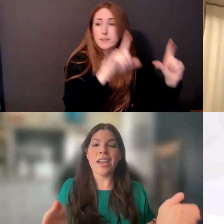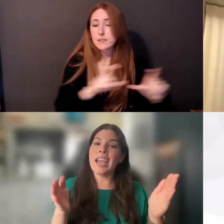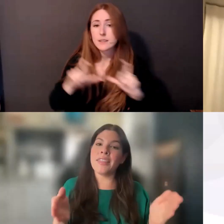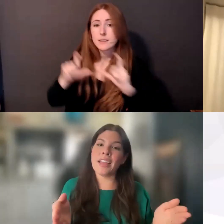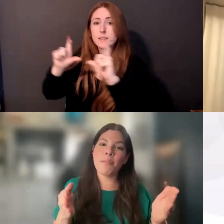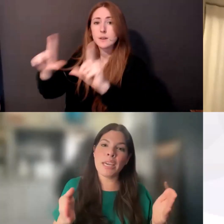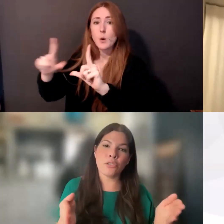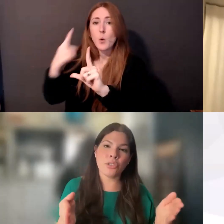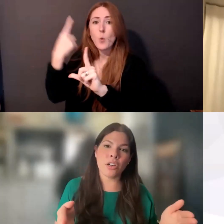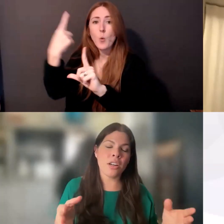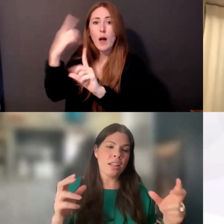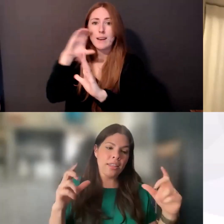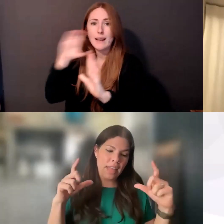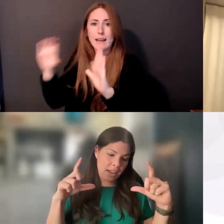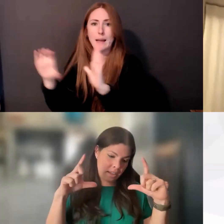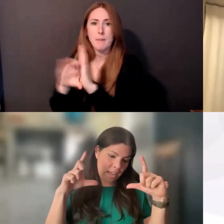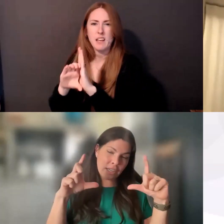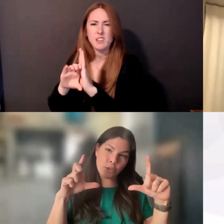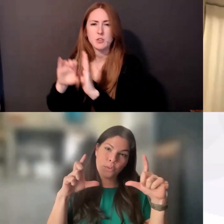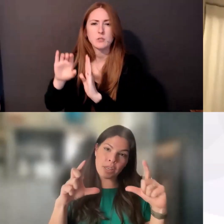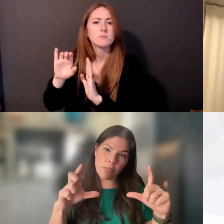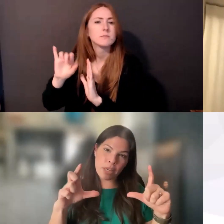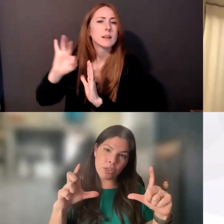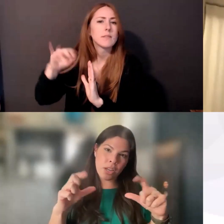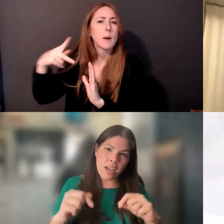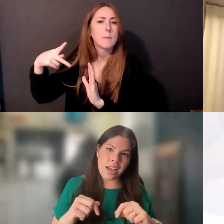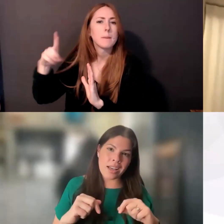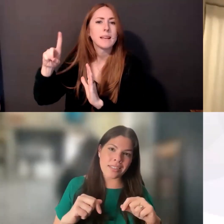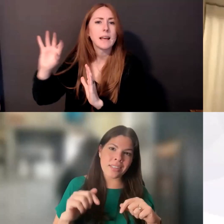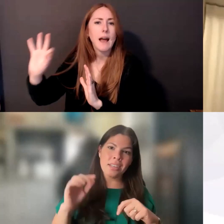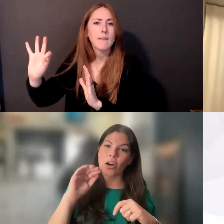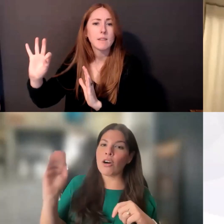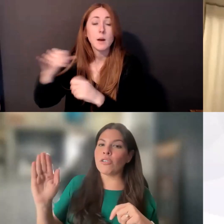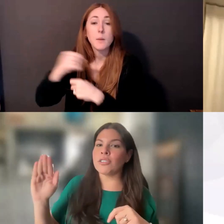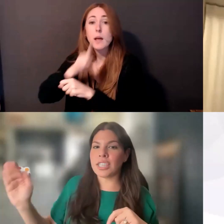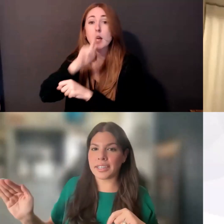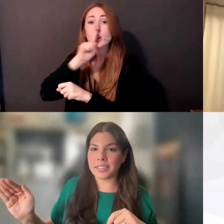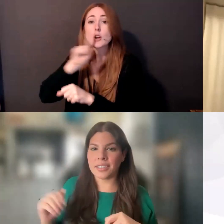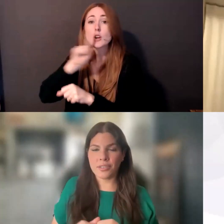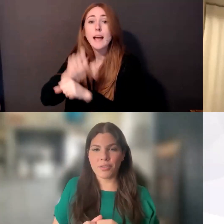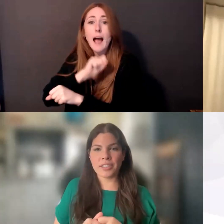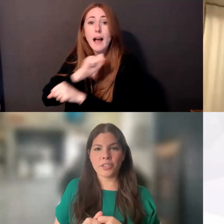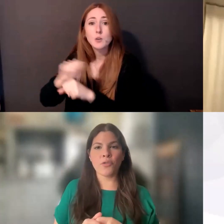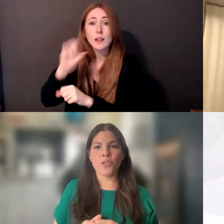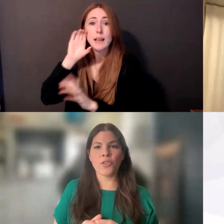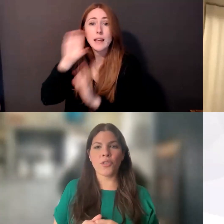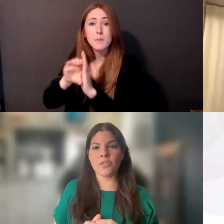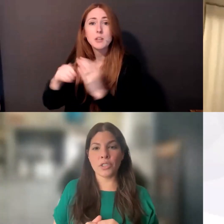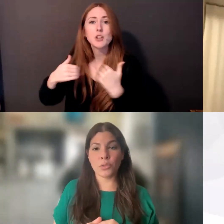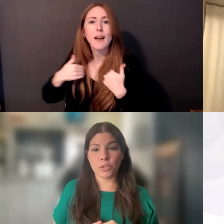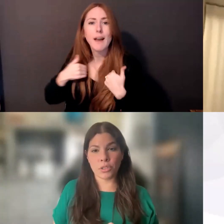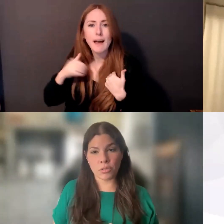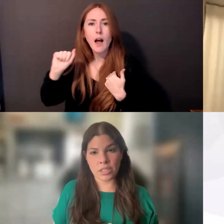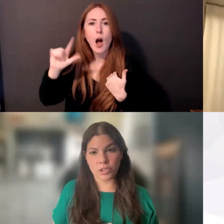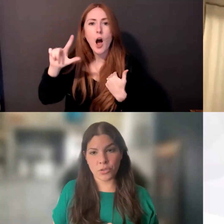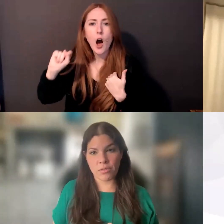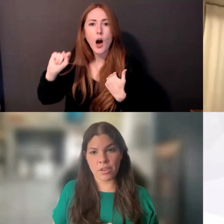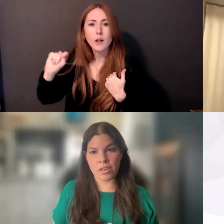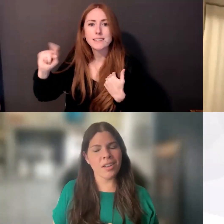And then make sure that actual image has alt text. So for those individuals using a screen reader,